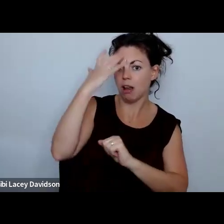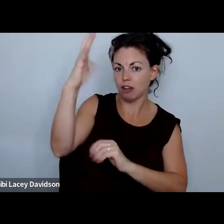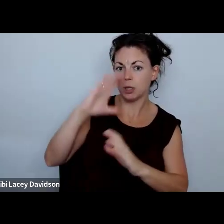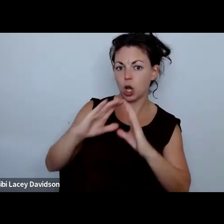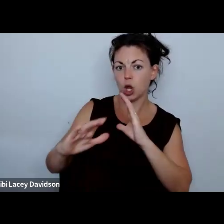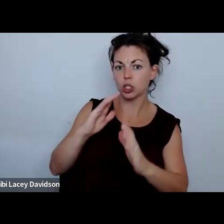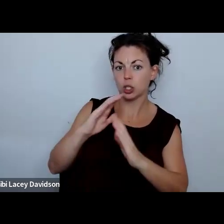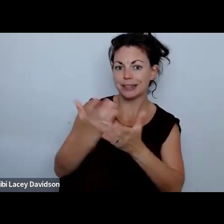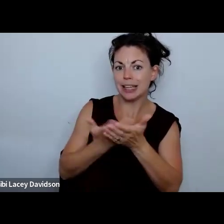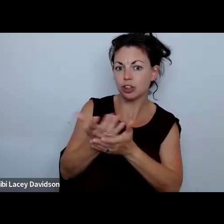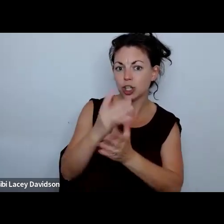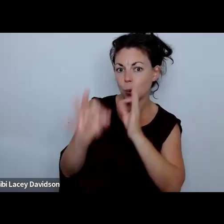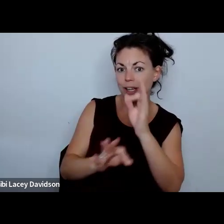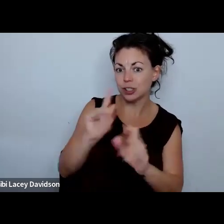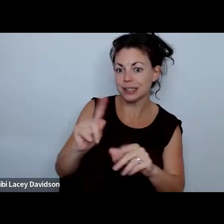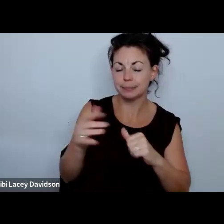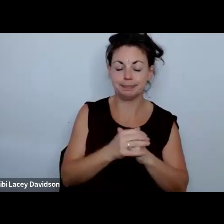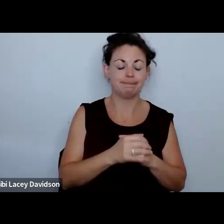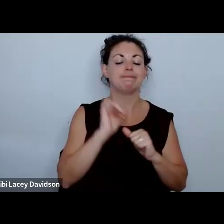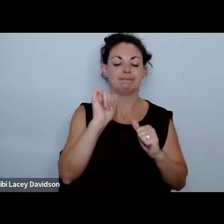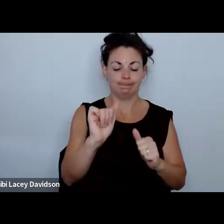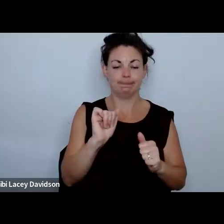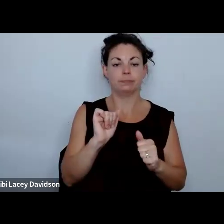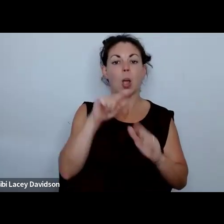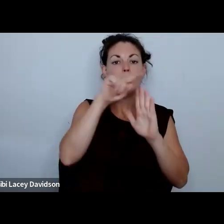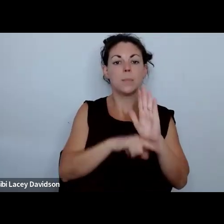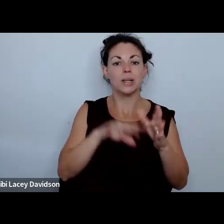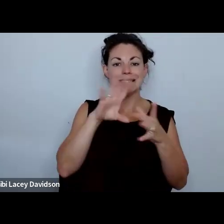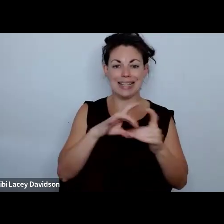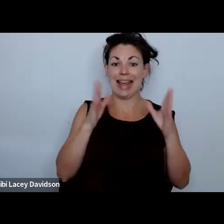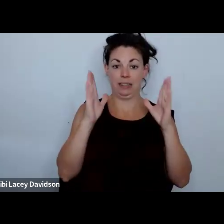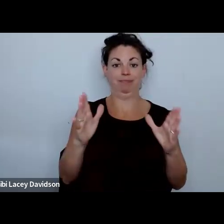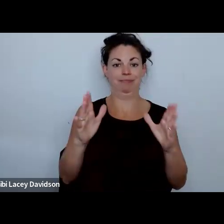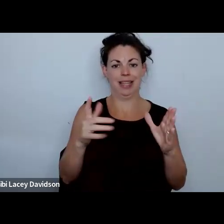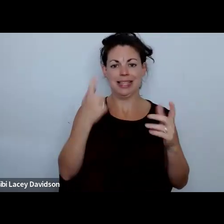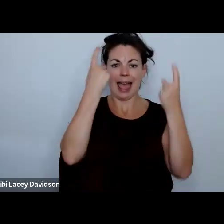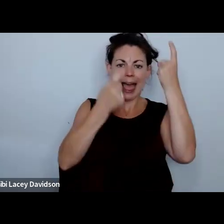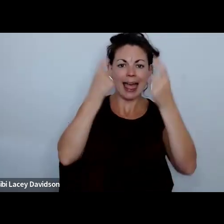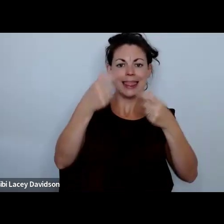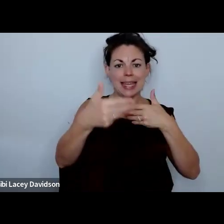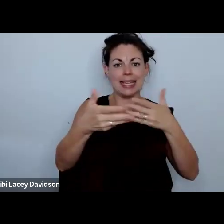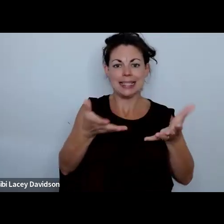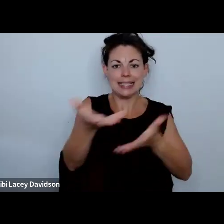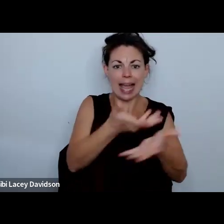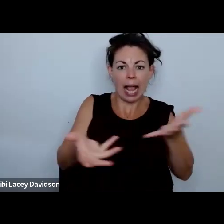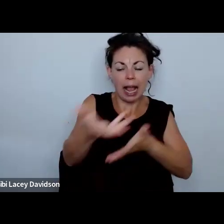public policy are not working for organizations that only do policy. They tend to be working for other organizations in a